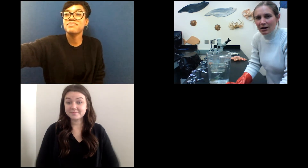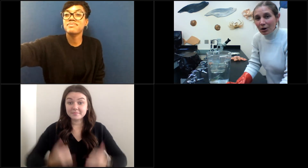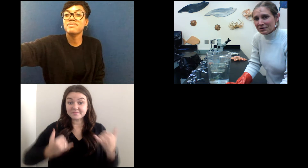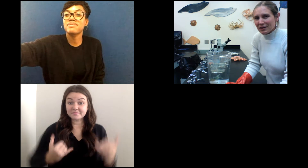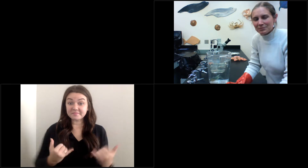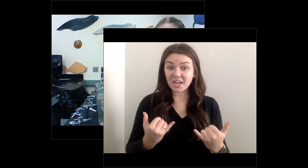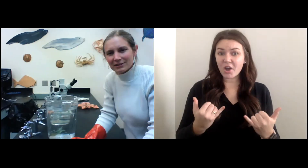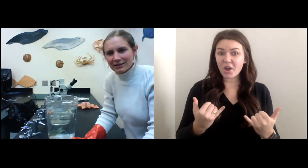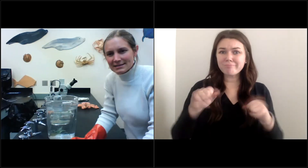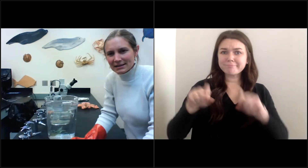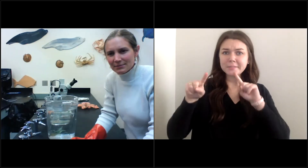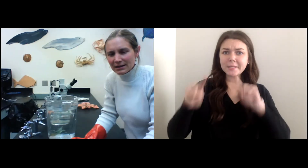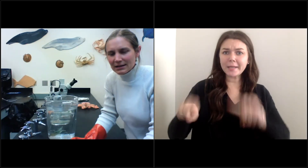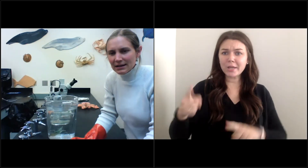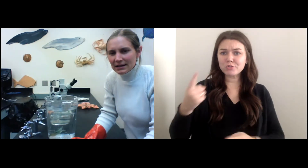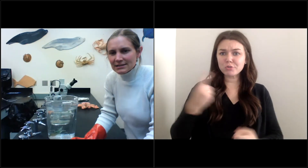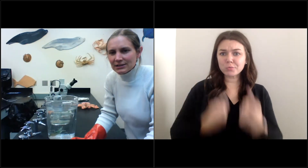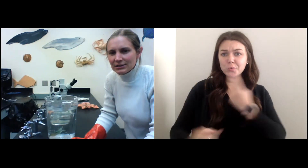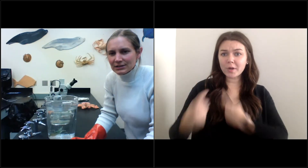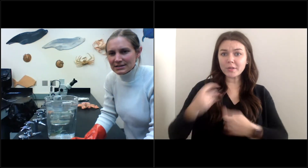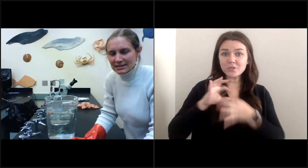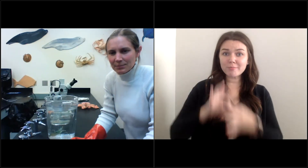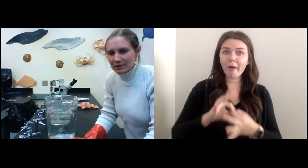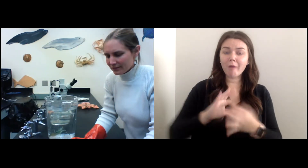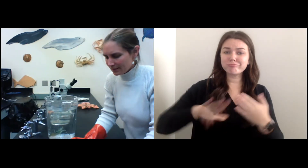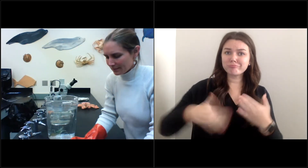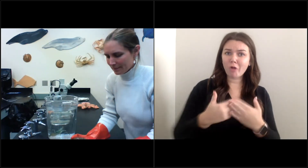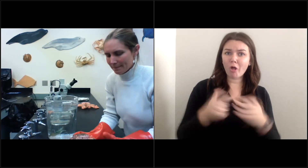These are not all the crabs that live in Alaska, but it's a good sample of them.